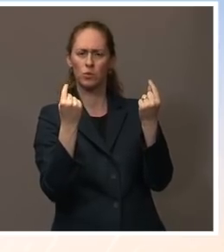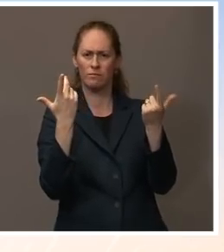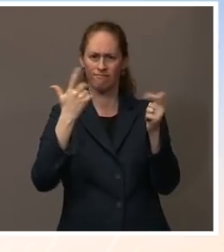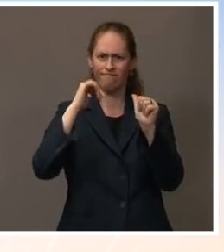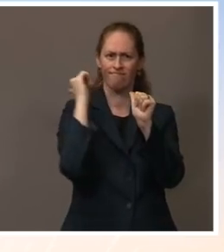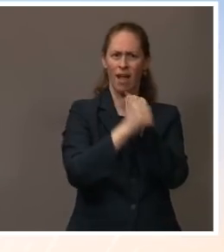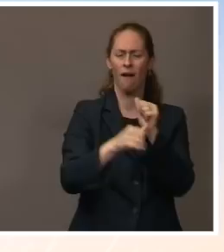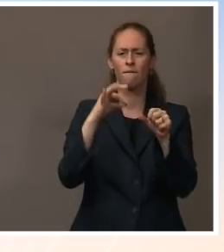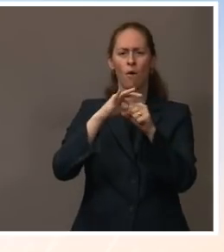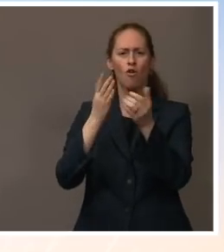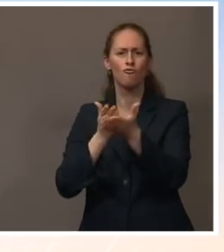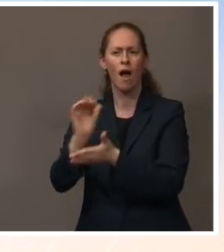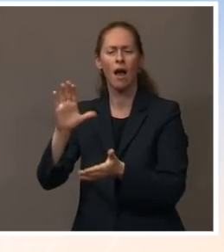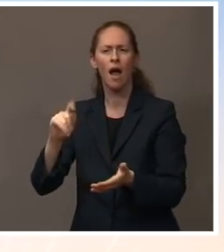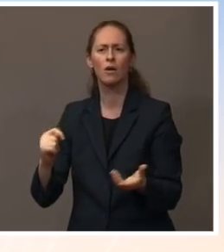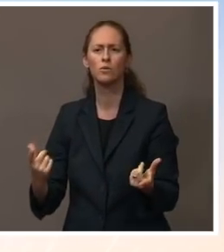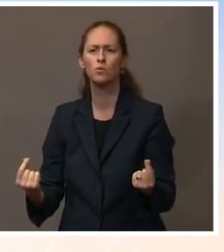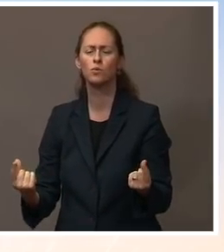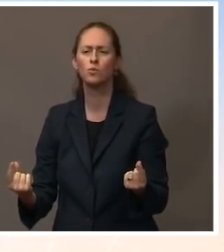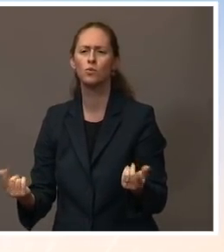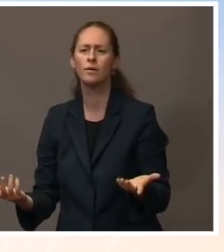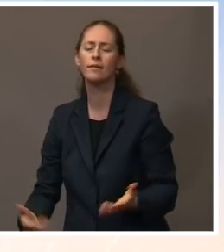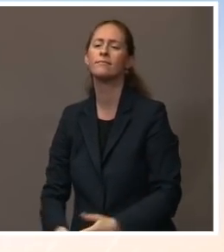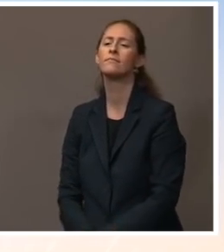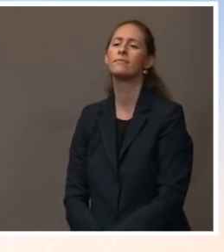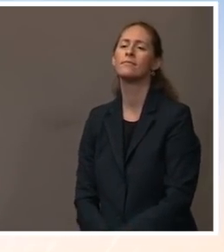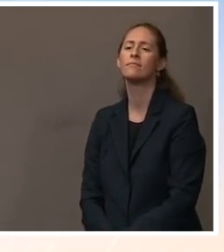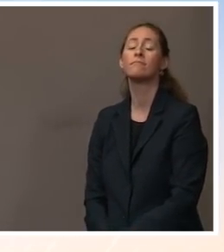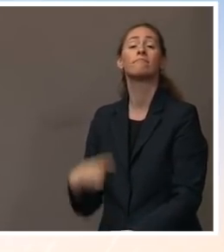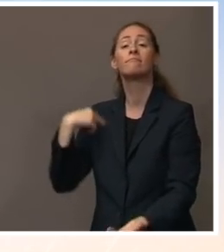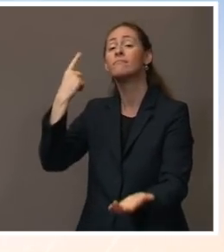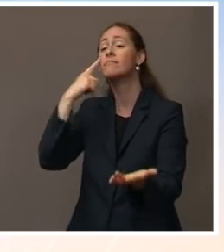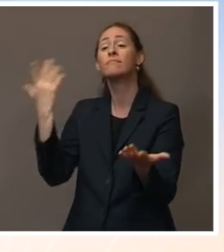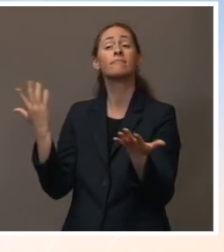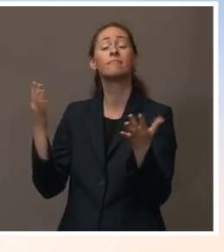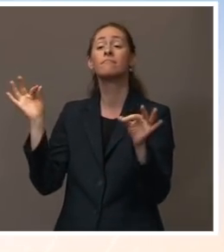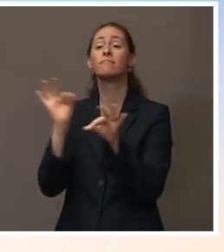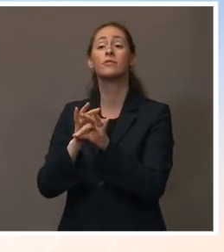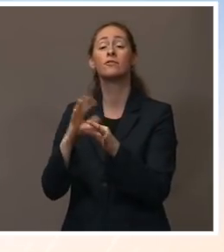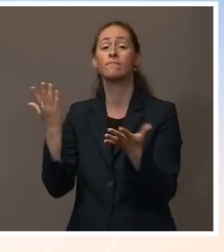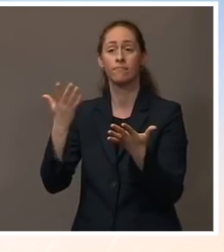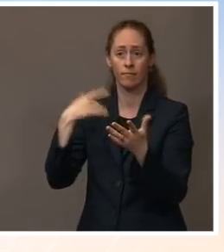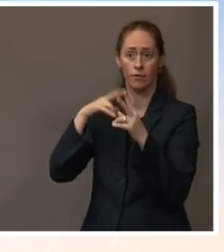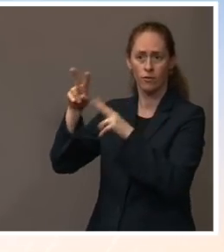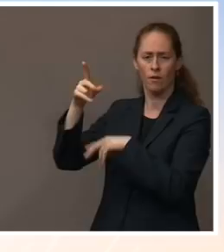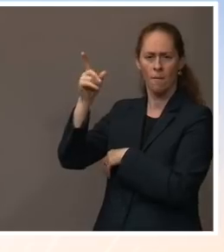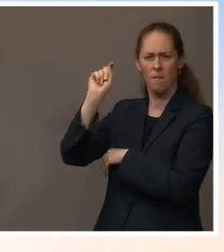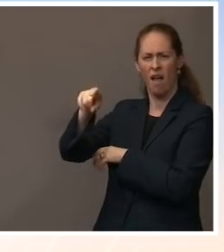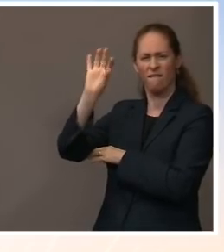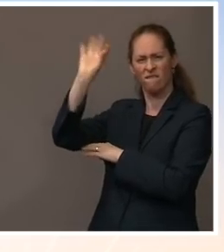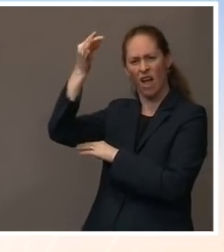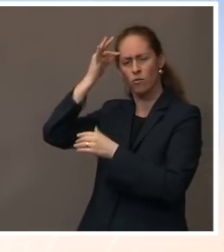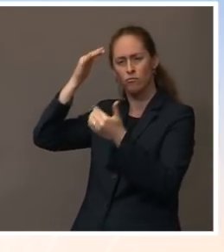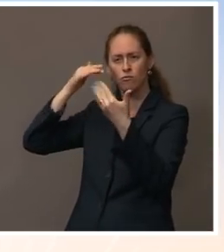I think the point we've been making is that it's, in part, a federal approach that is needed. And I think it's important to remember